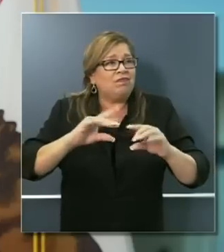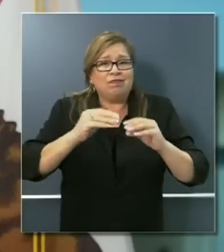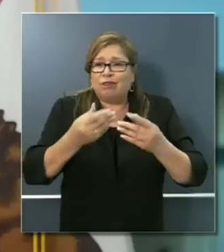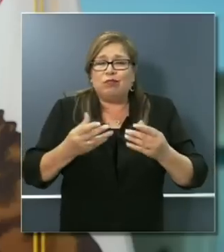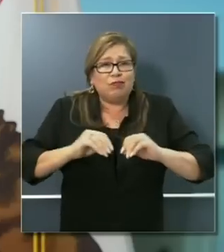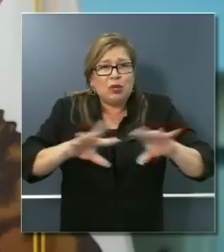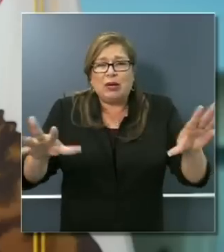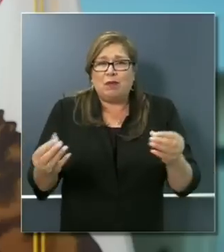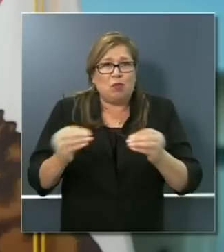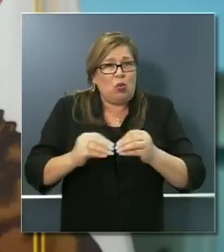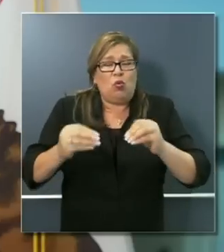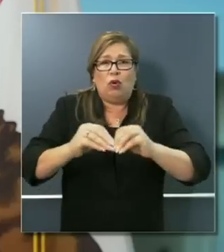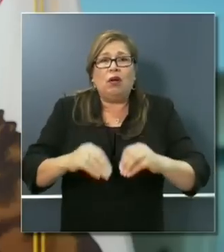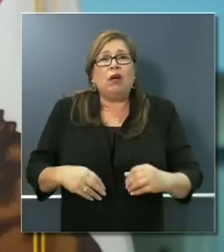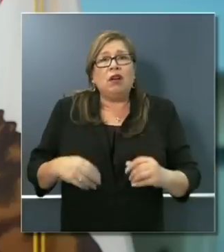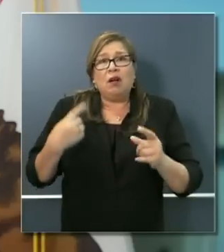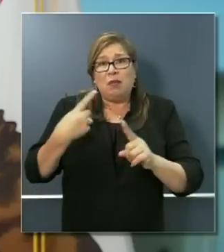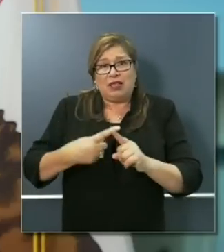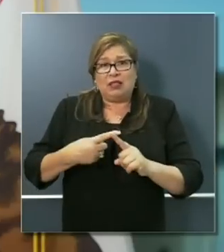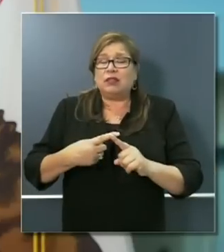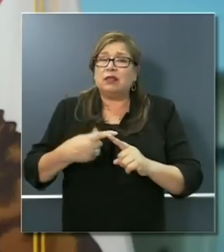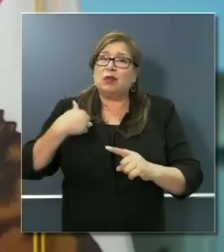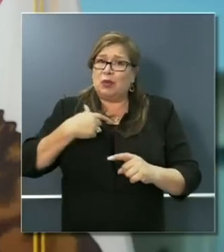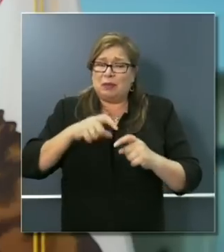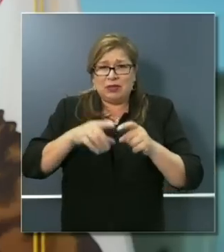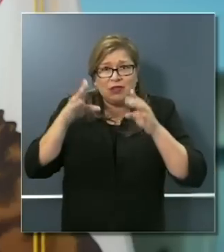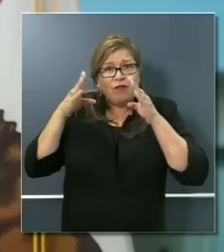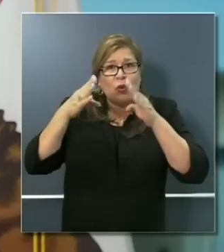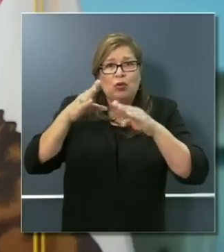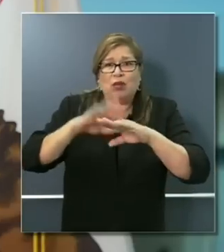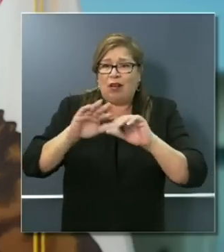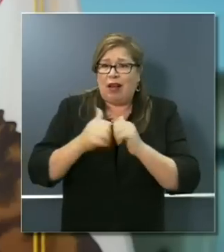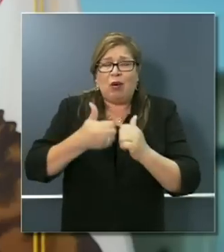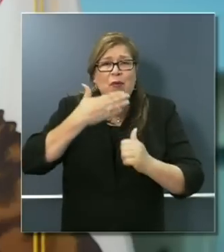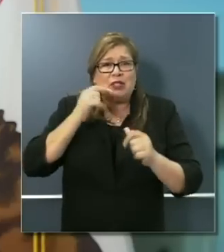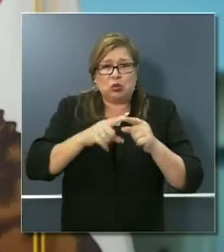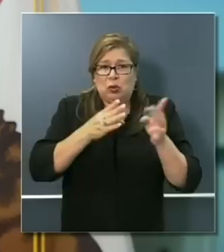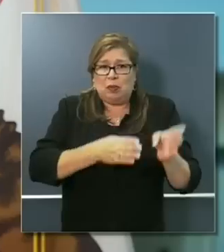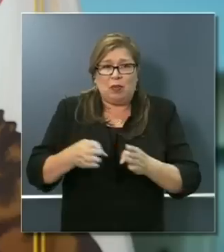WE WERE SIX DAYS AGO. IT GIVES A SENSE OF THE NATURE OF THIS SPREAD AND THE NATURE